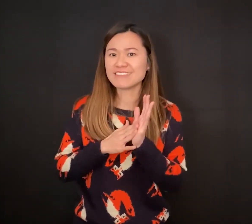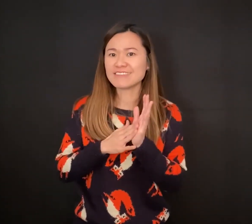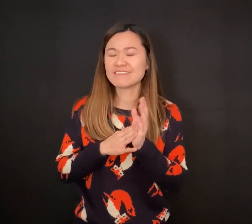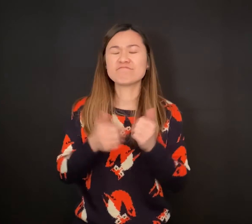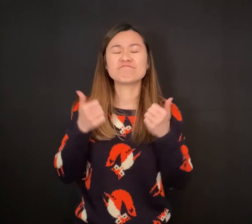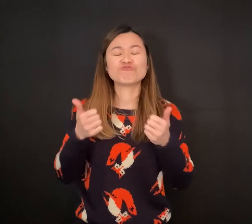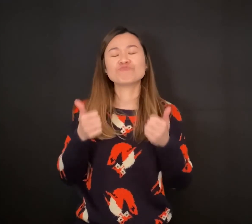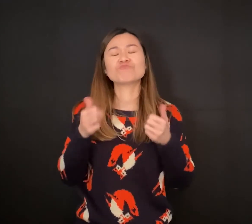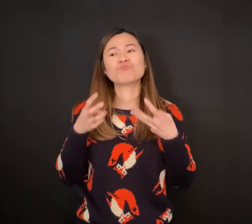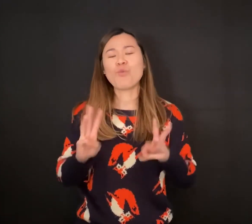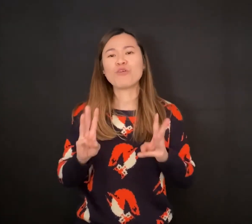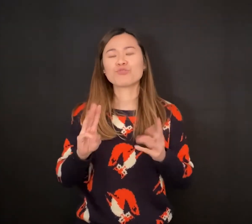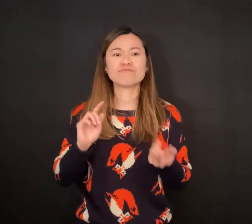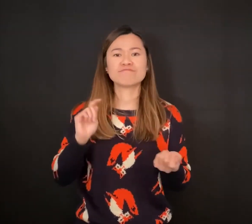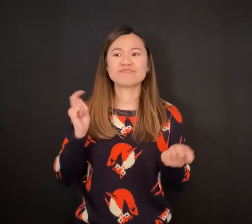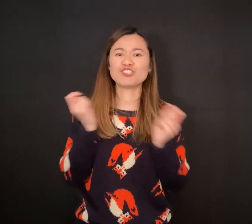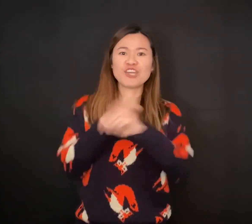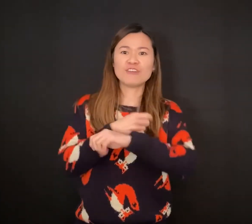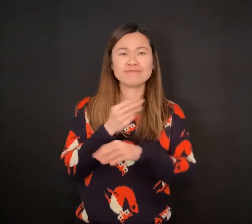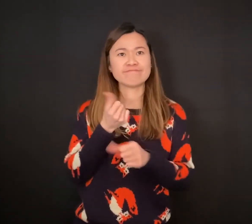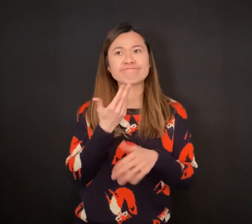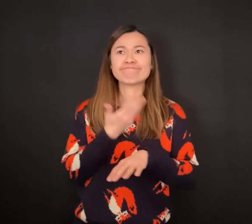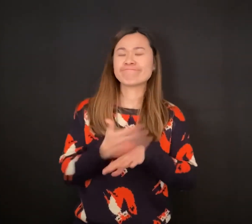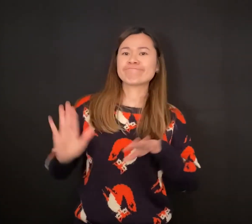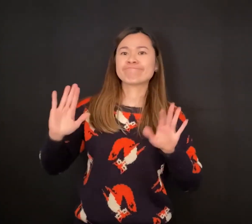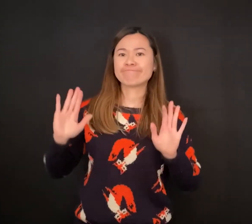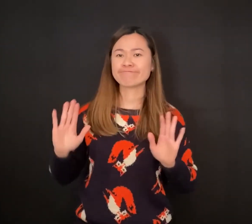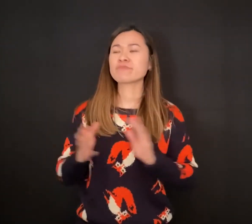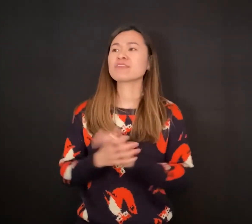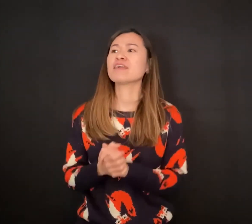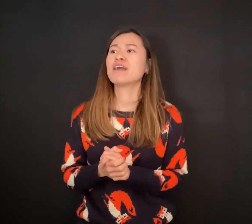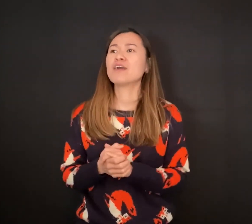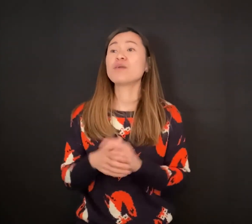so its been a good way to change all that.